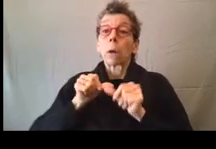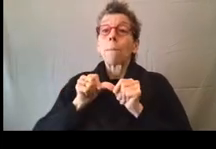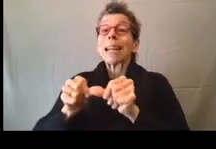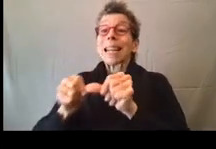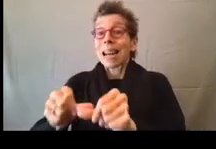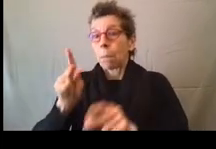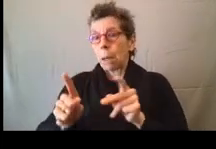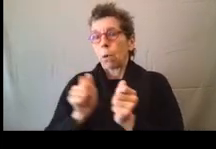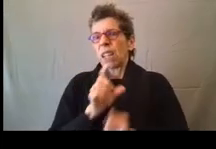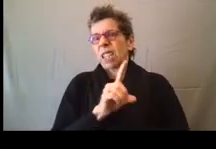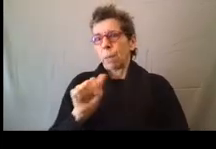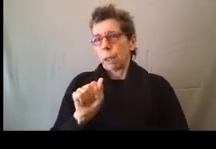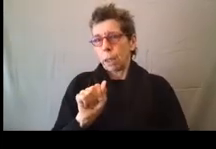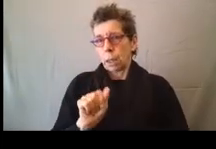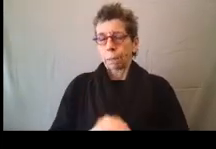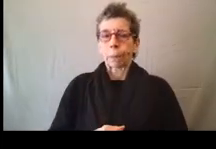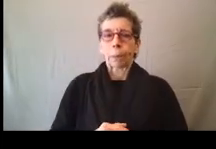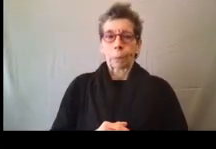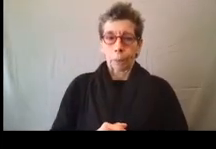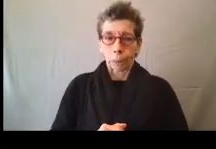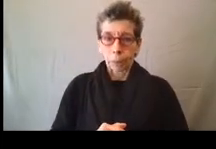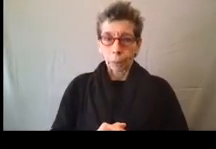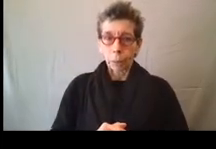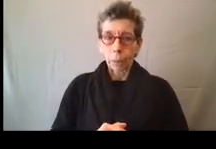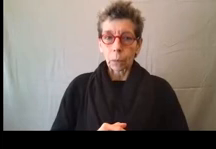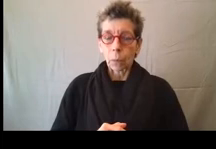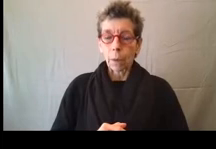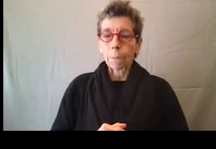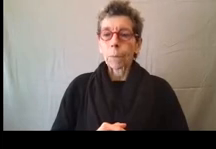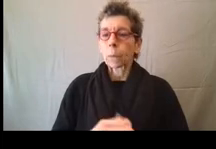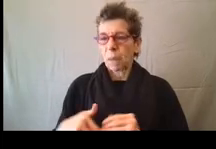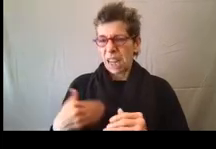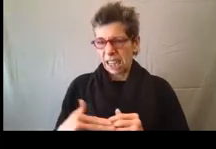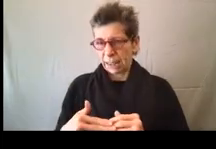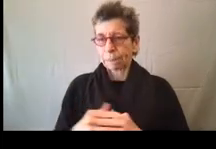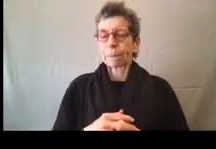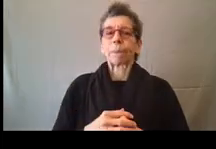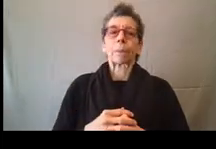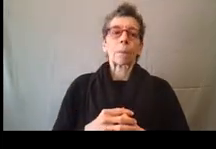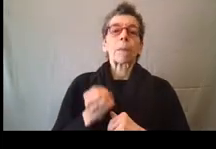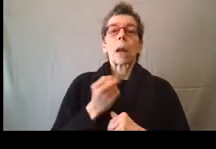Next slide, please. There are a couple of important a couple of